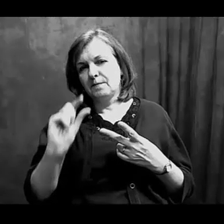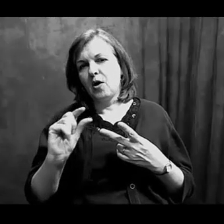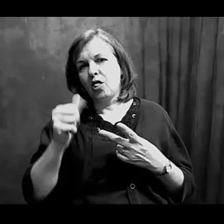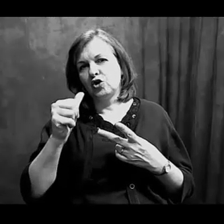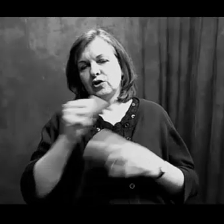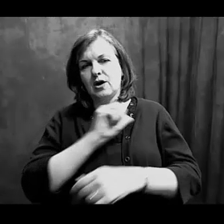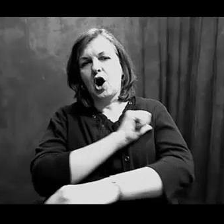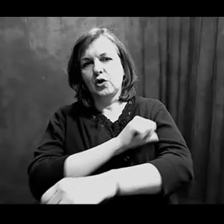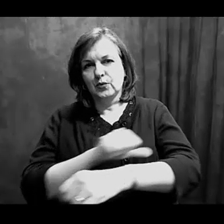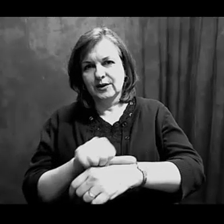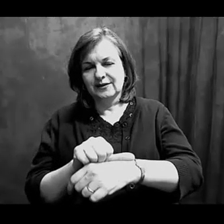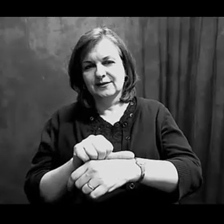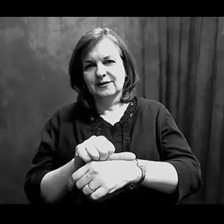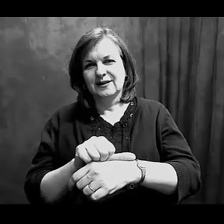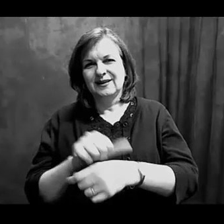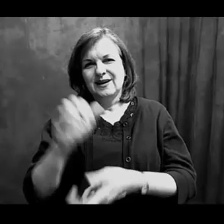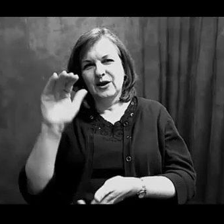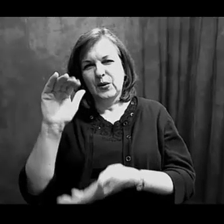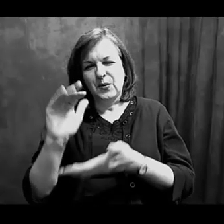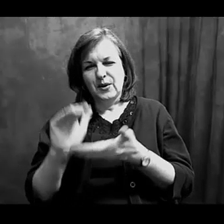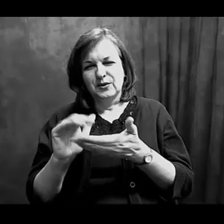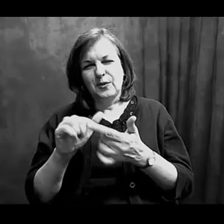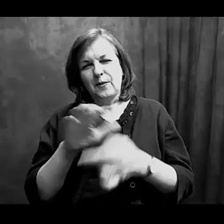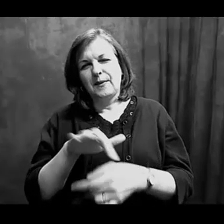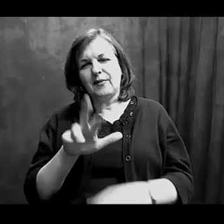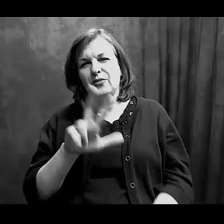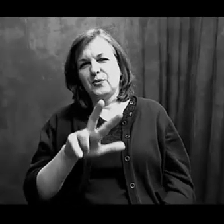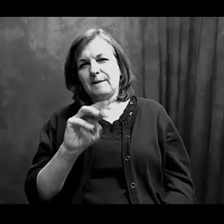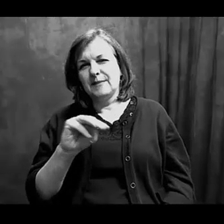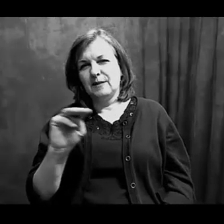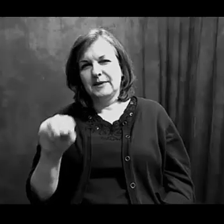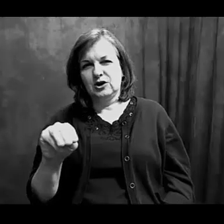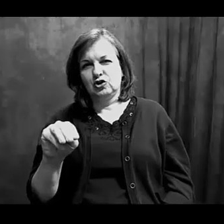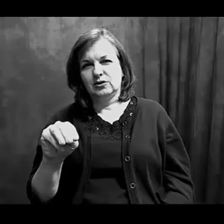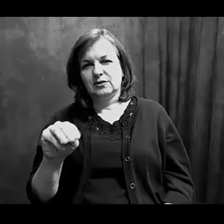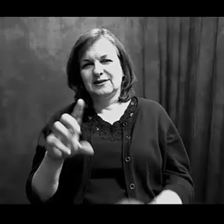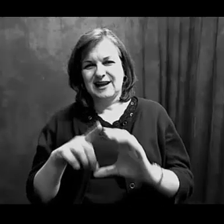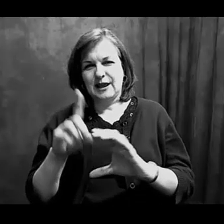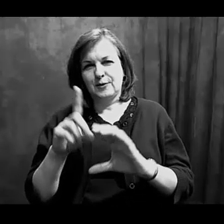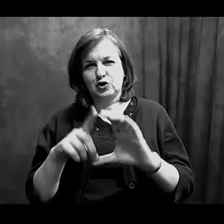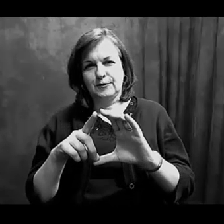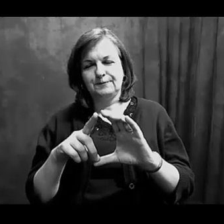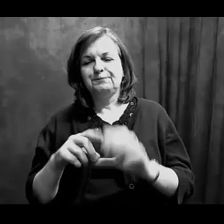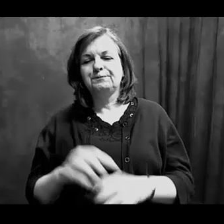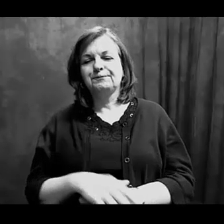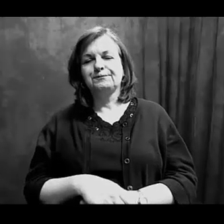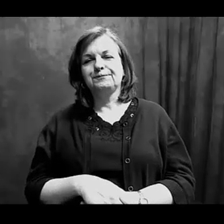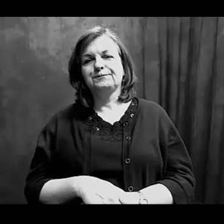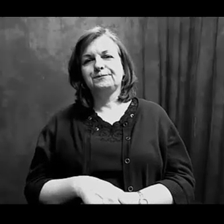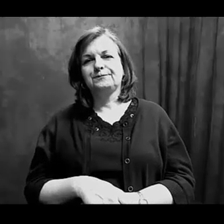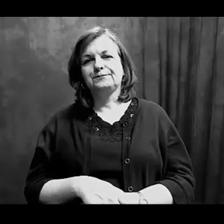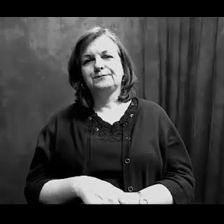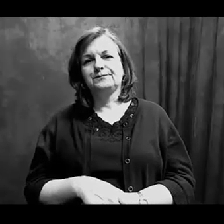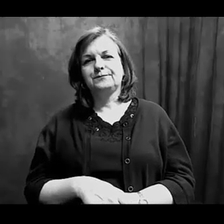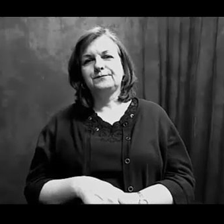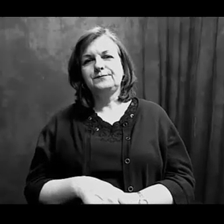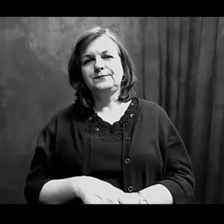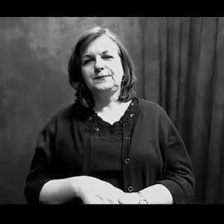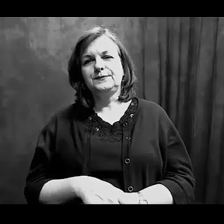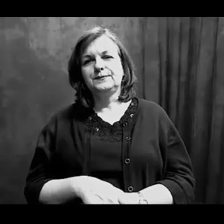and can get down to about 3 mm in diameter -- so smaller and we look at these